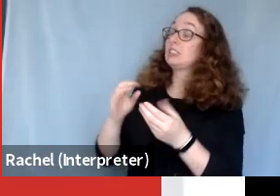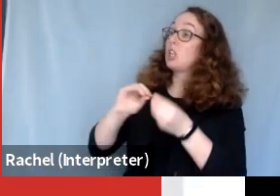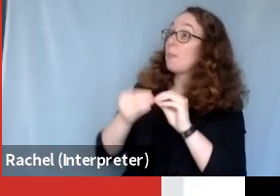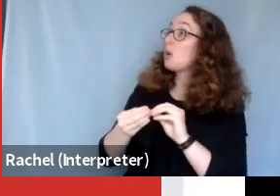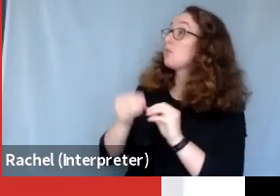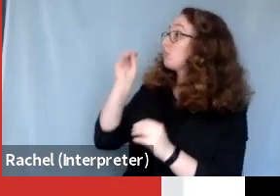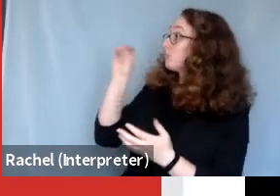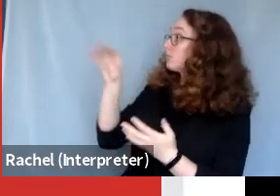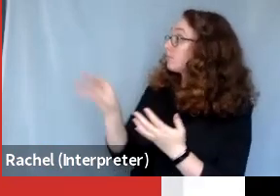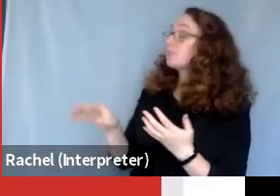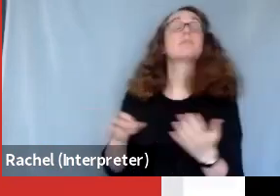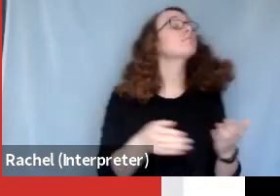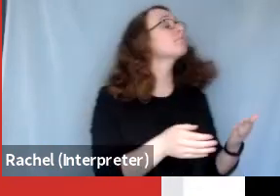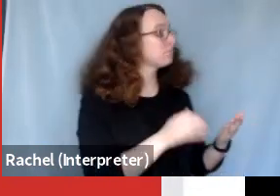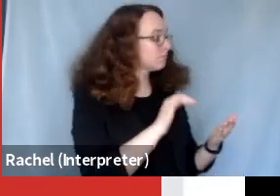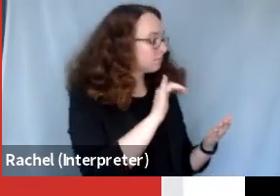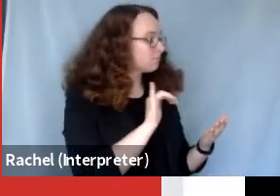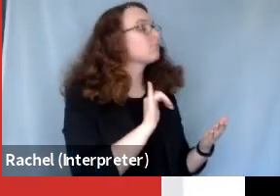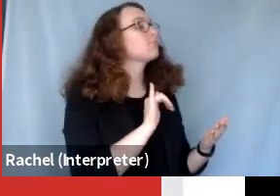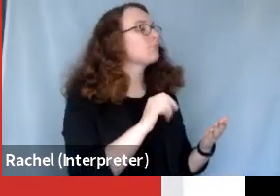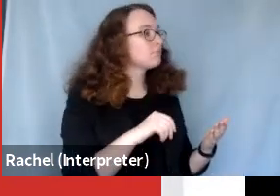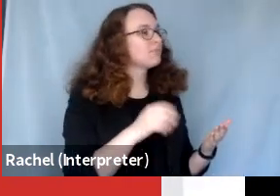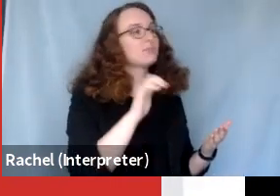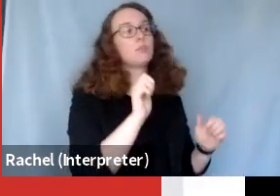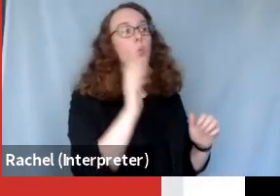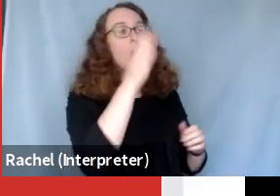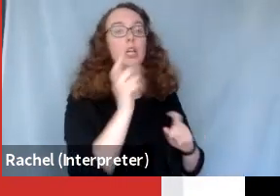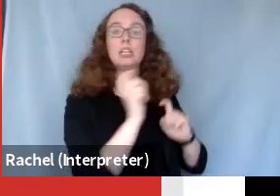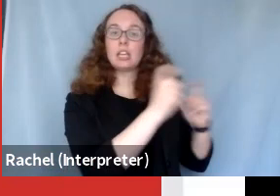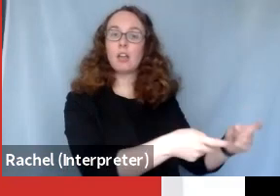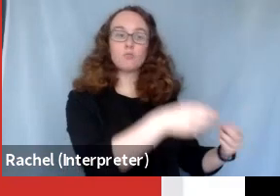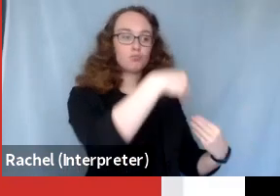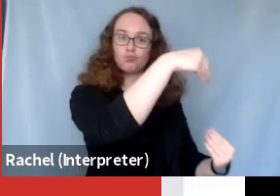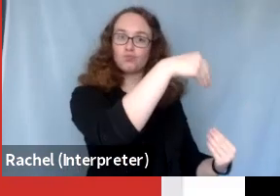If you go online you can search for your class and it'll give you